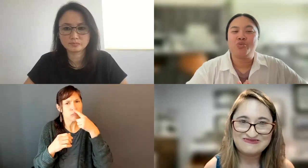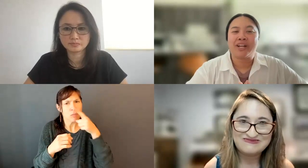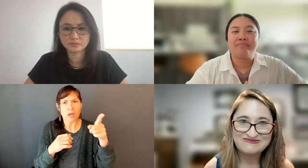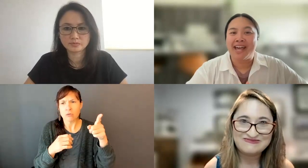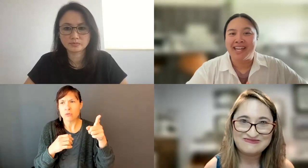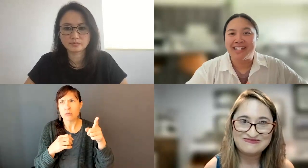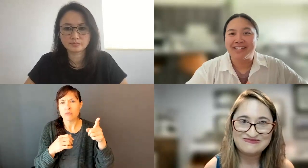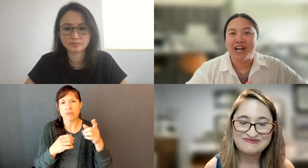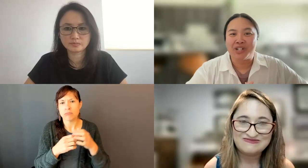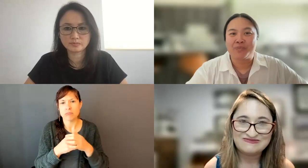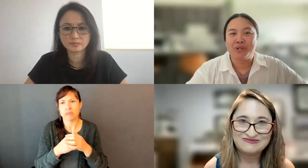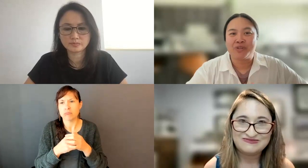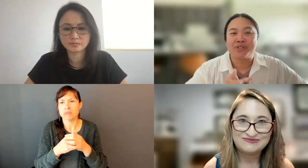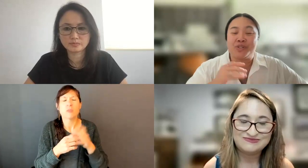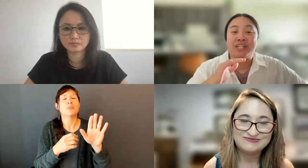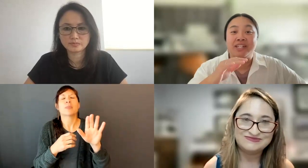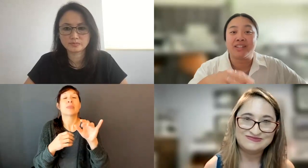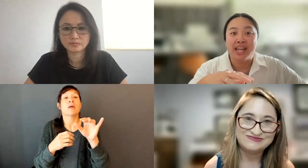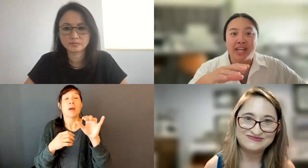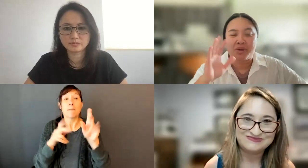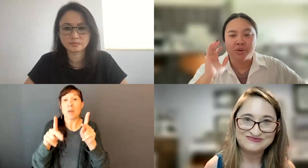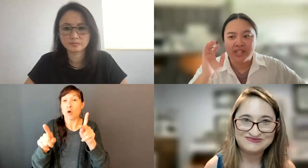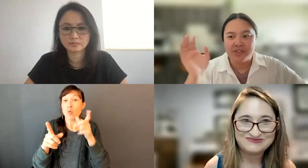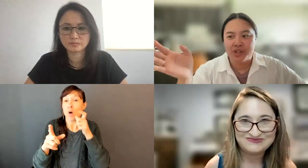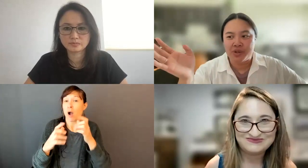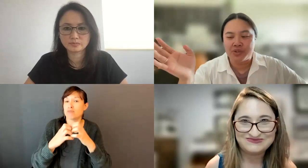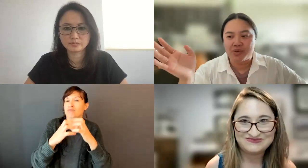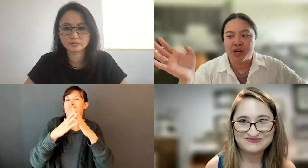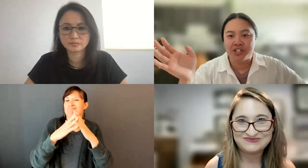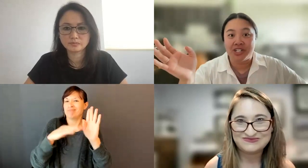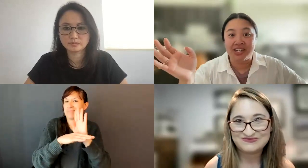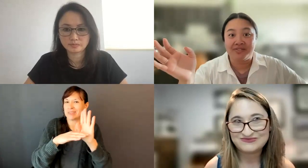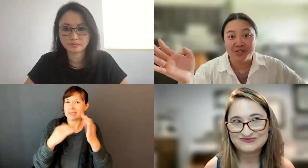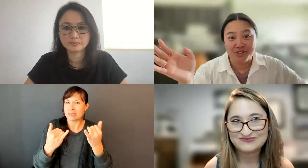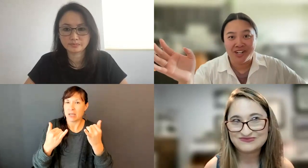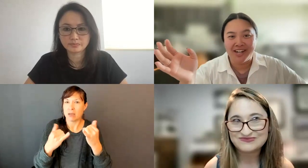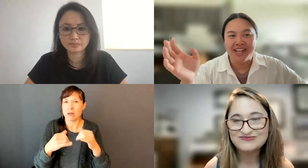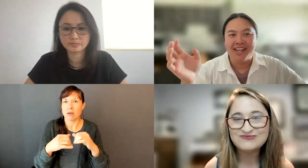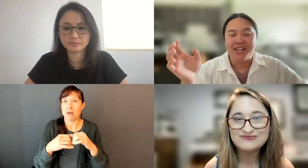What would you recommend to entrepreneurs tuning in today or even those watching in the future